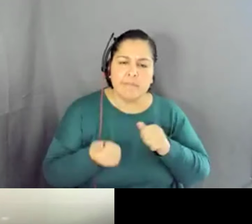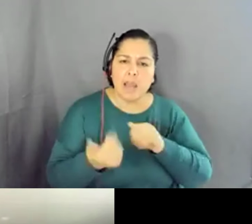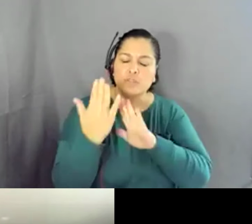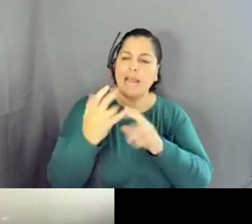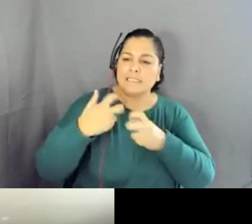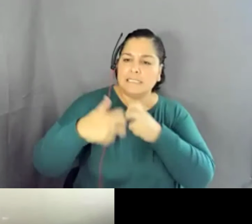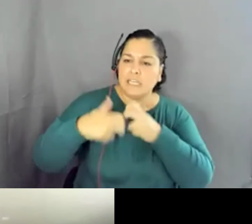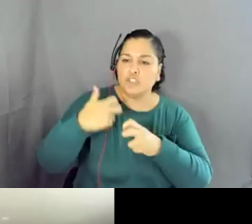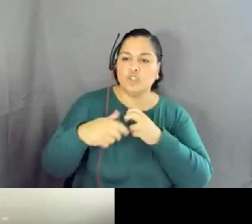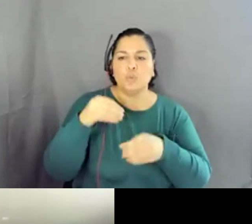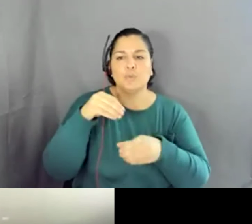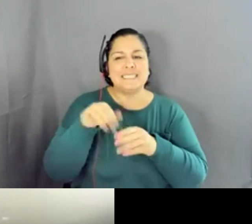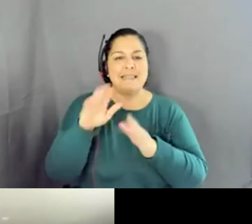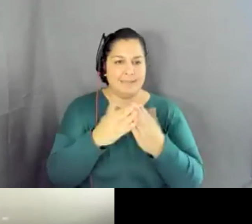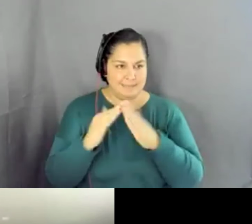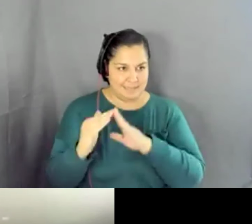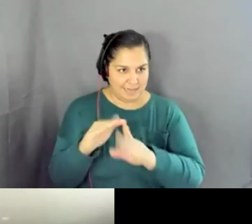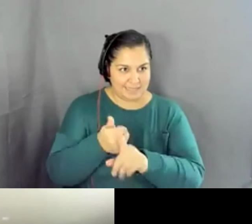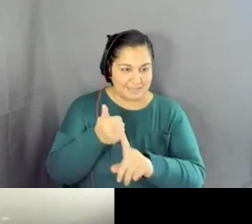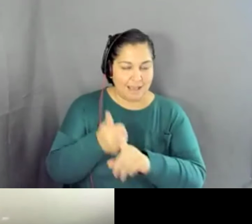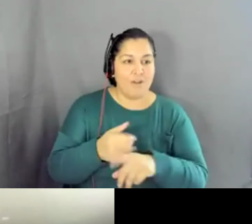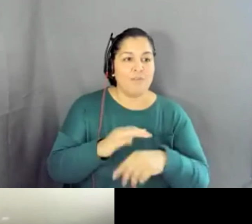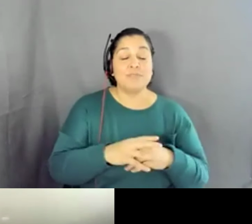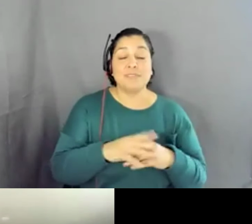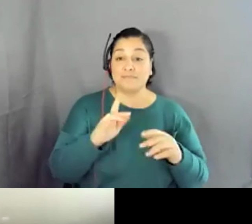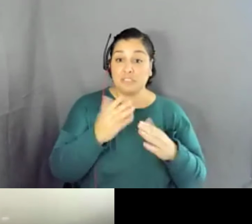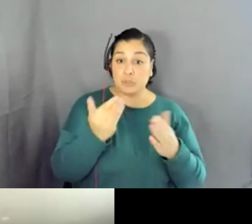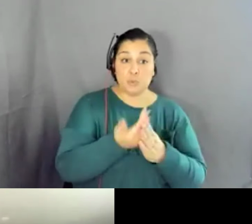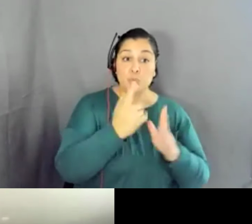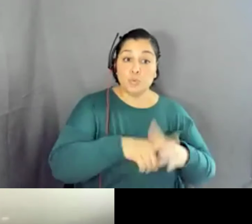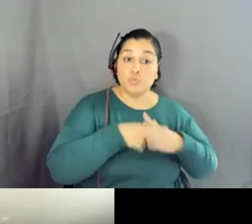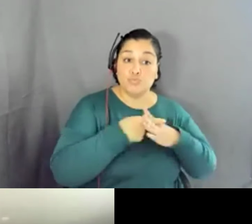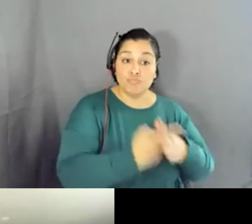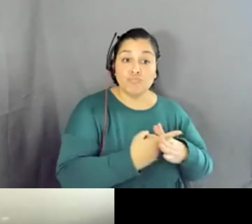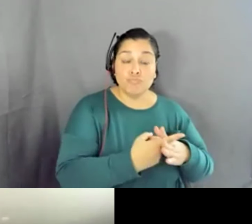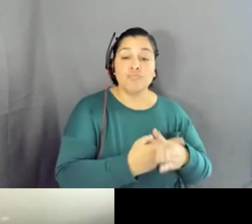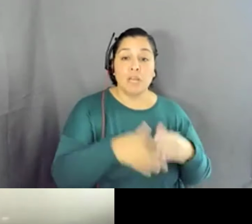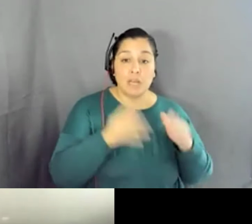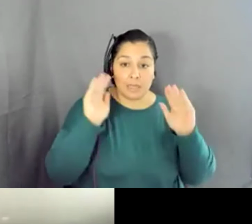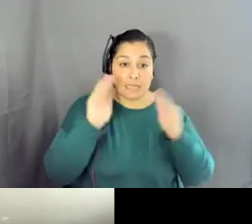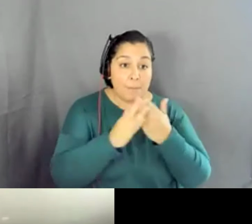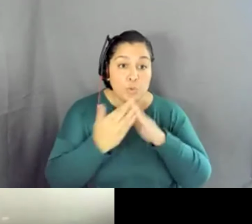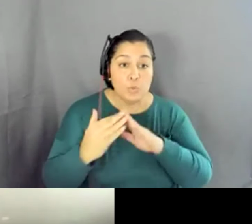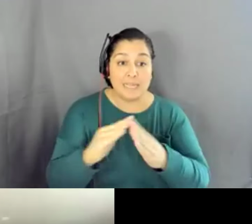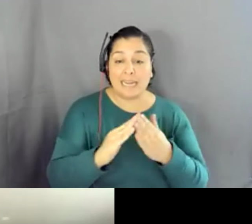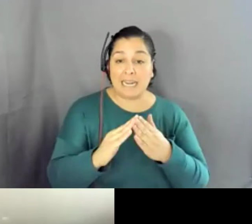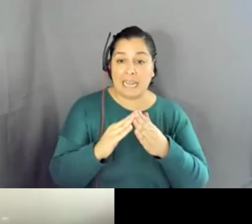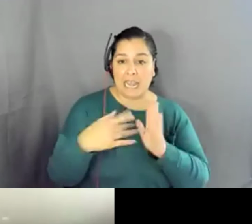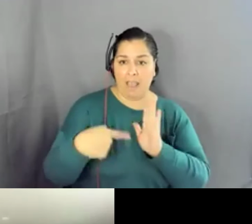These efforts has resulted in new initiatives related to community health, affordable housing and transportation.